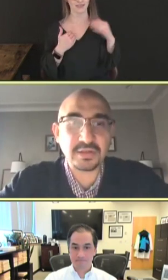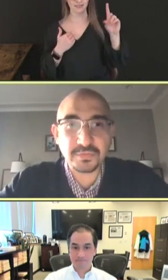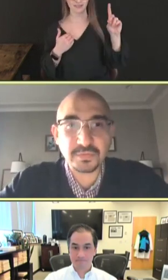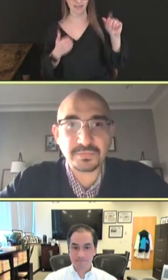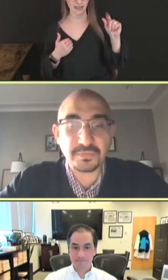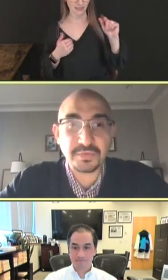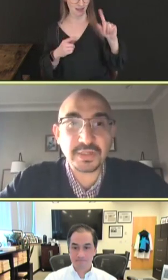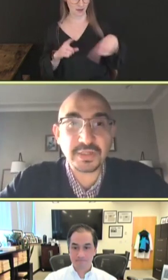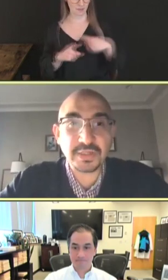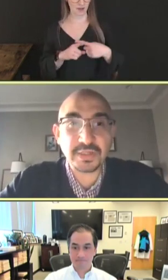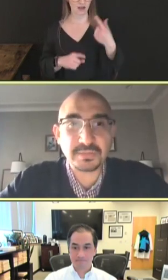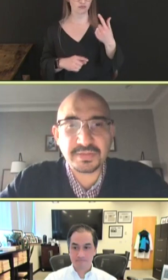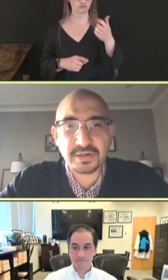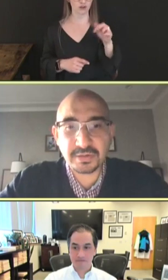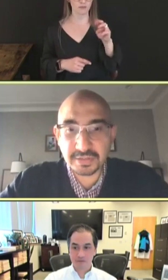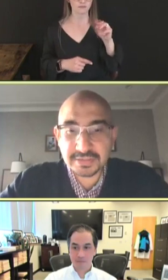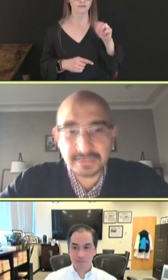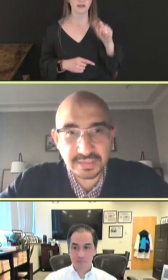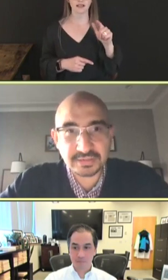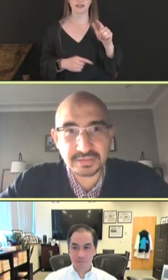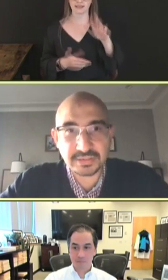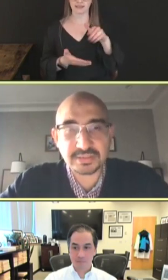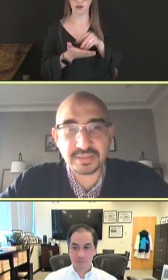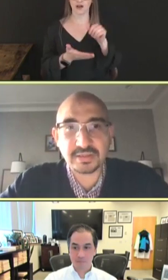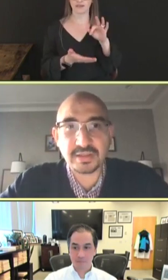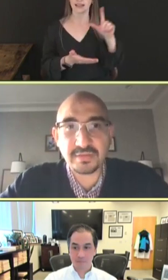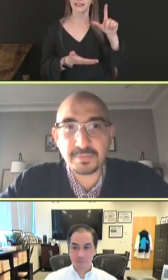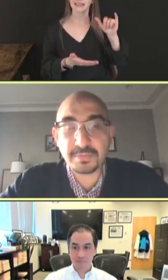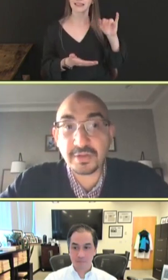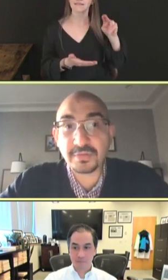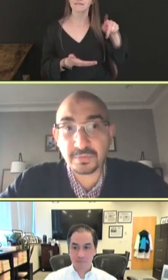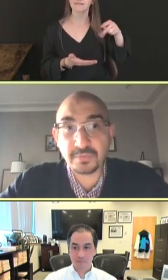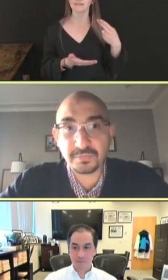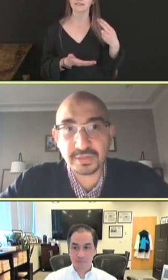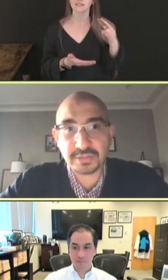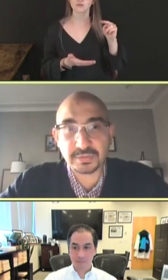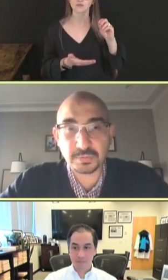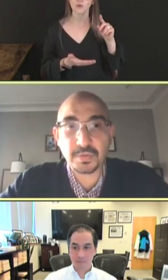lymph nodes for infection, but there are -- recent data suggests that even breakthrough infections